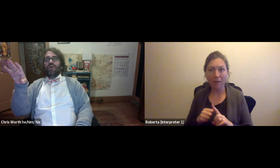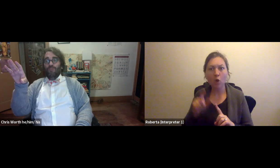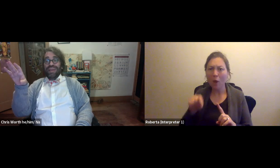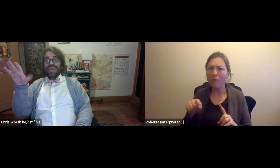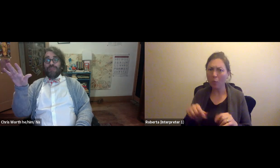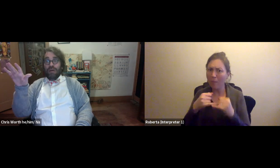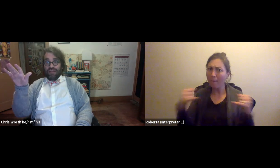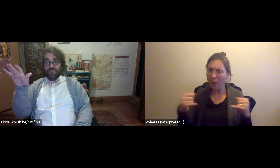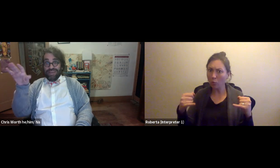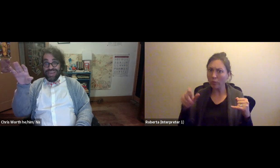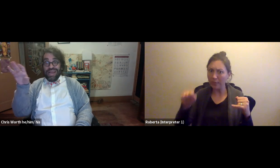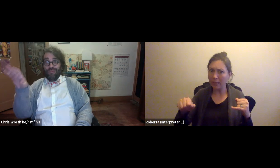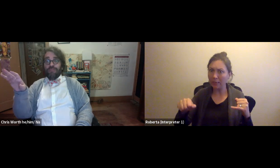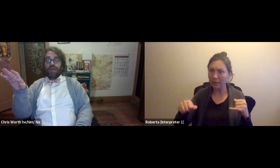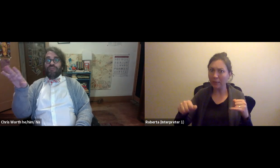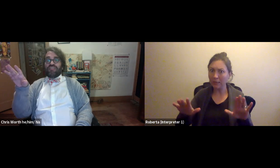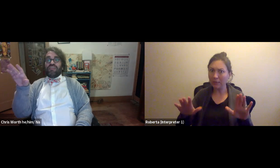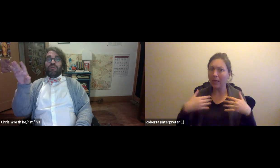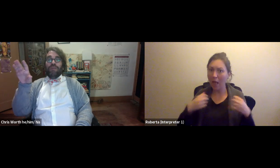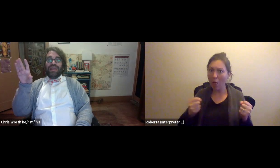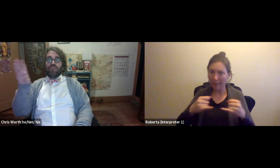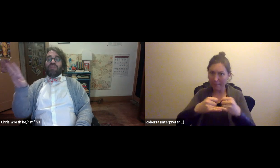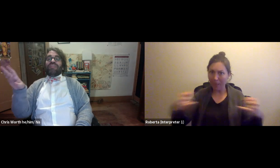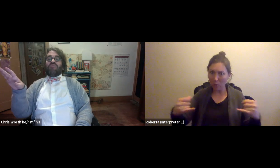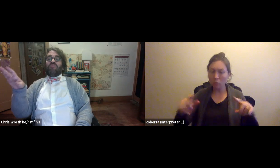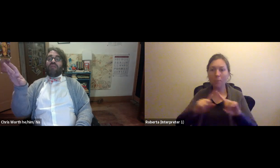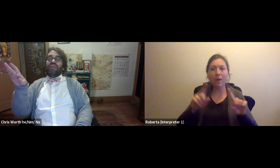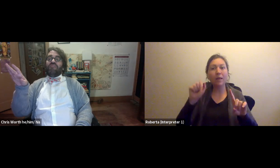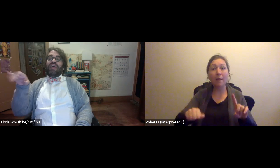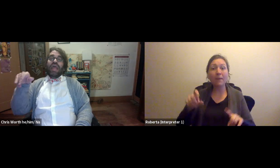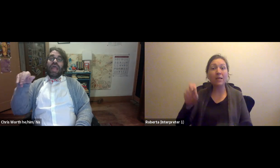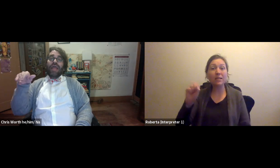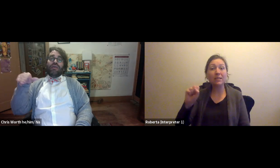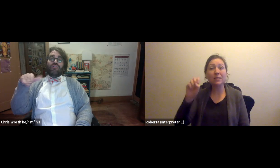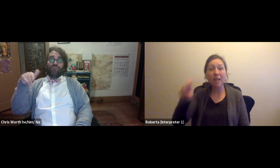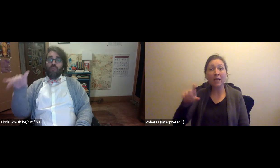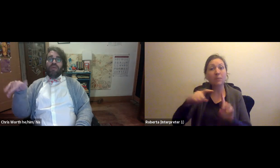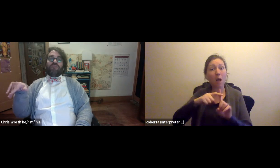we need boundaries, we need healthy boundaries but it can be sex-positive and don't be afraid